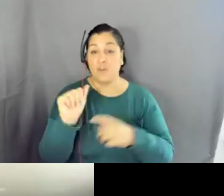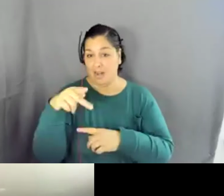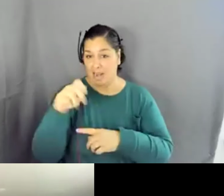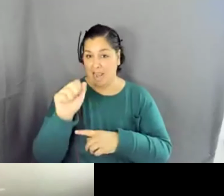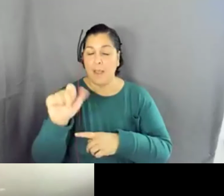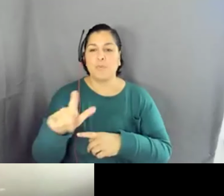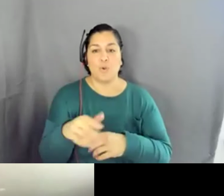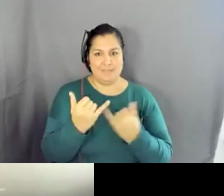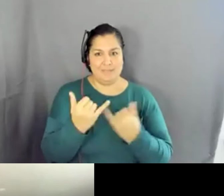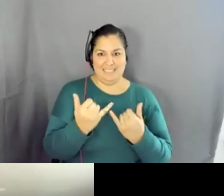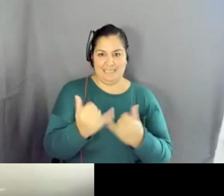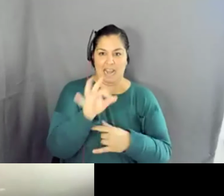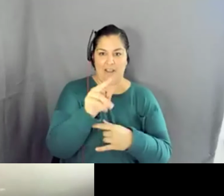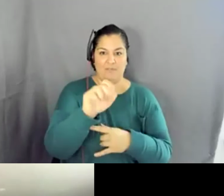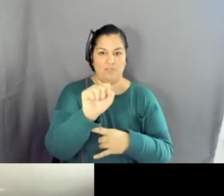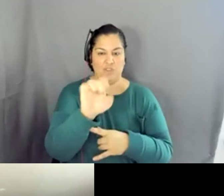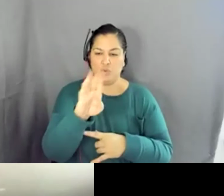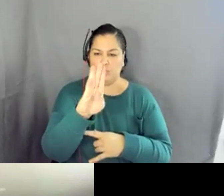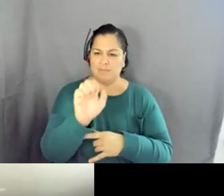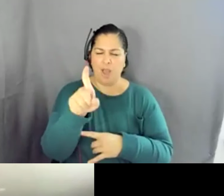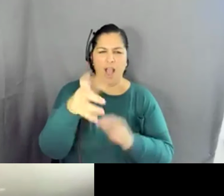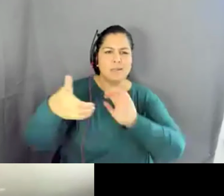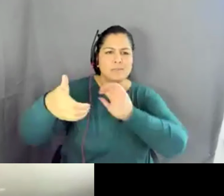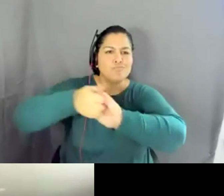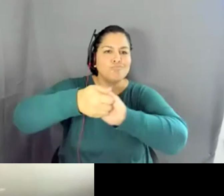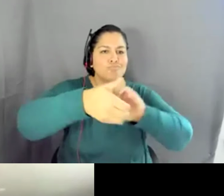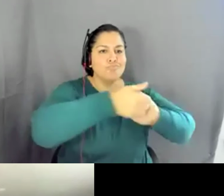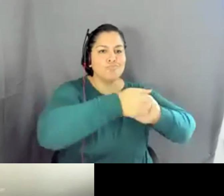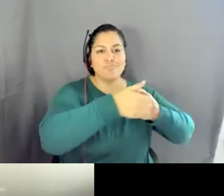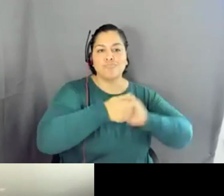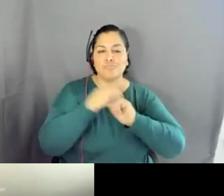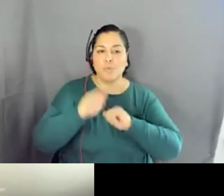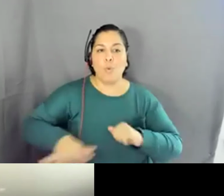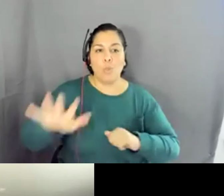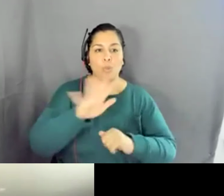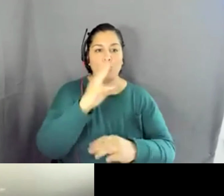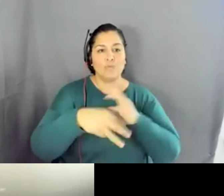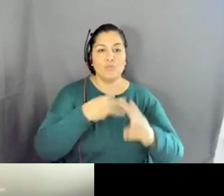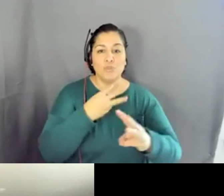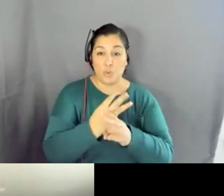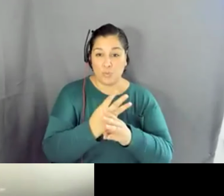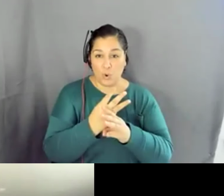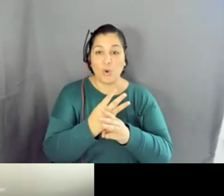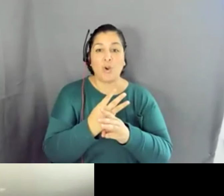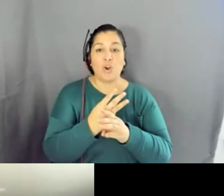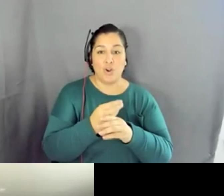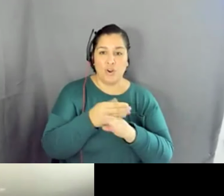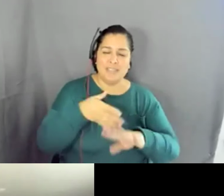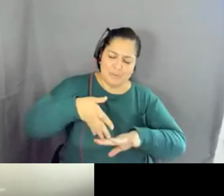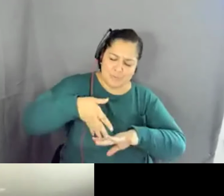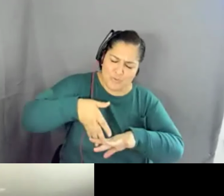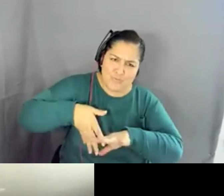all over the world, ranging from small grassroots organizations to major arts centers and festivals, in service to artists and their work.